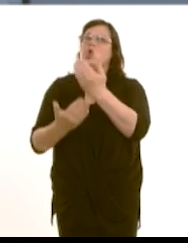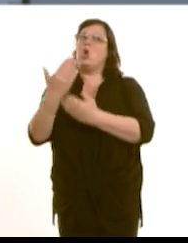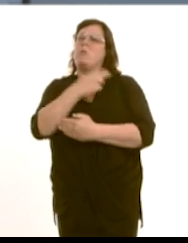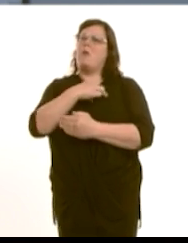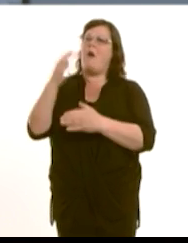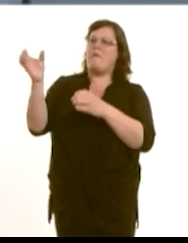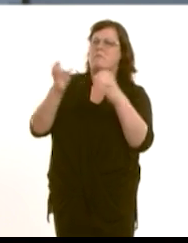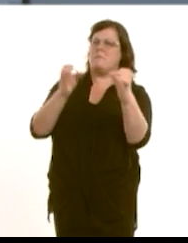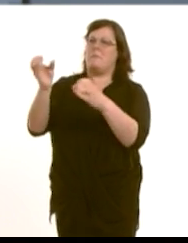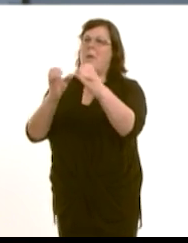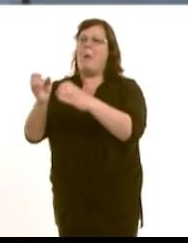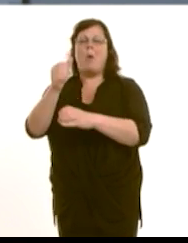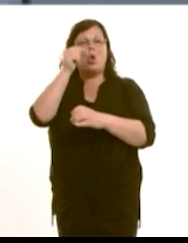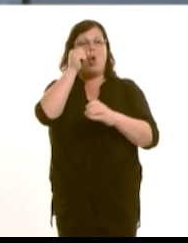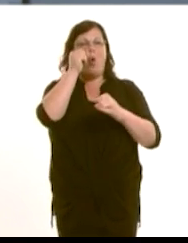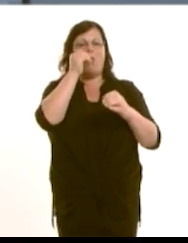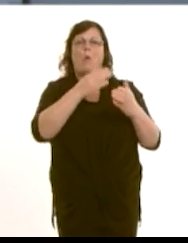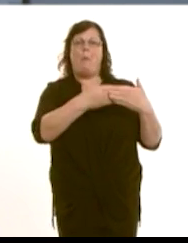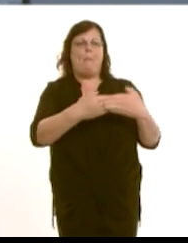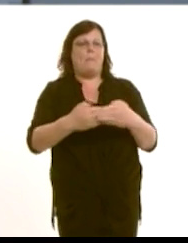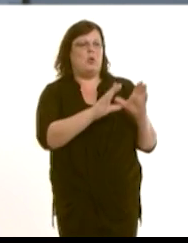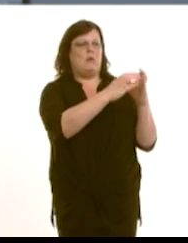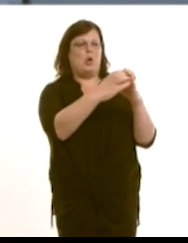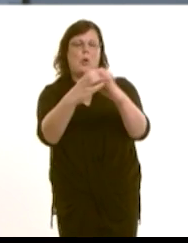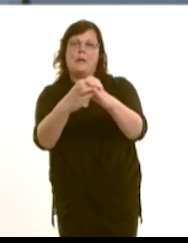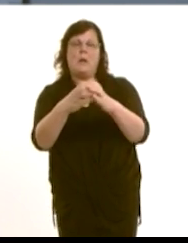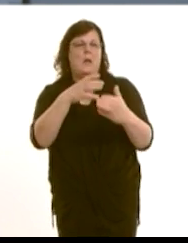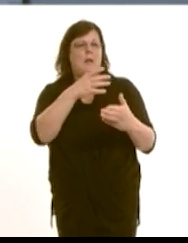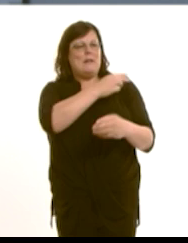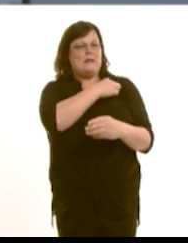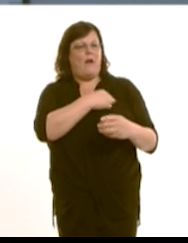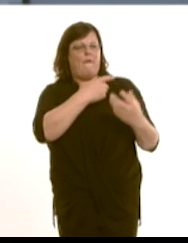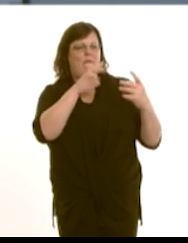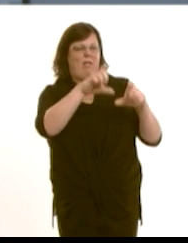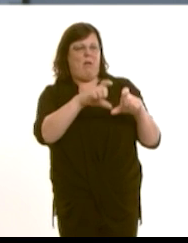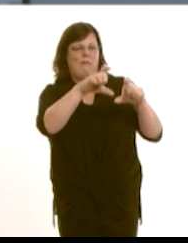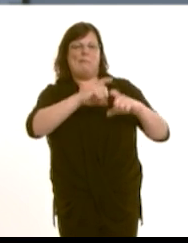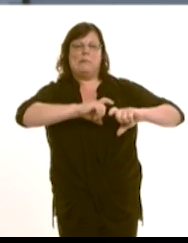particular on neonatal units, it is the ability to retain staff once youíve attracted them into the unit.